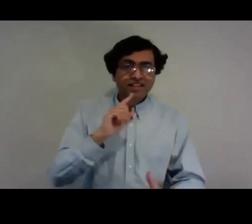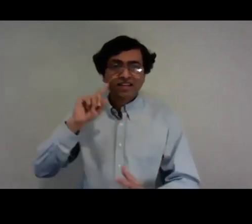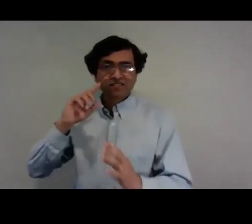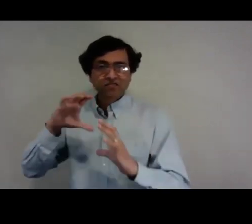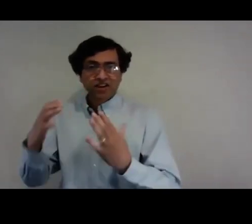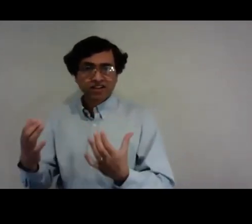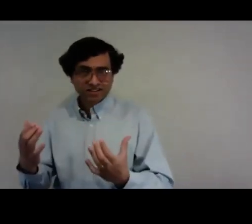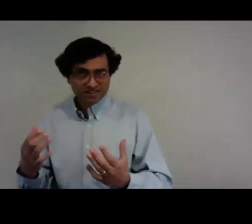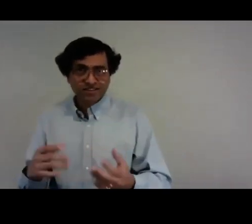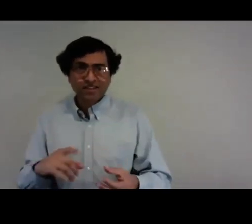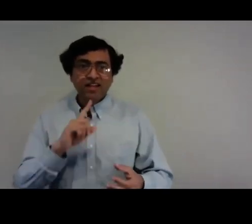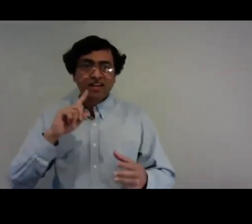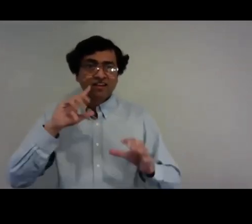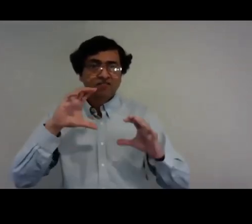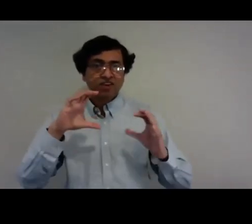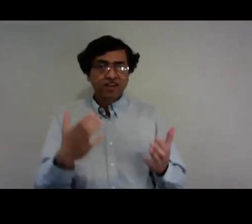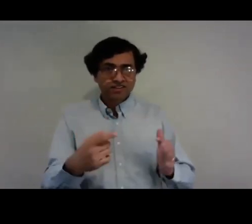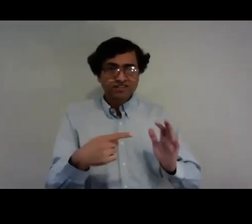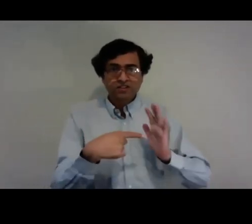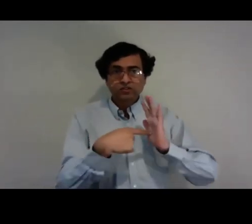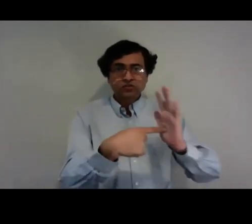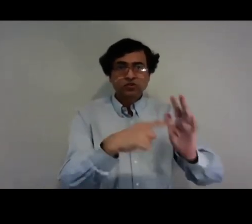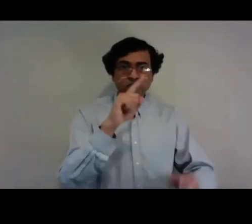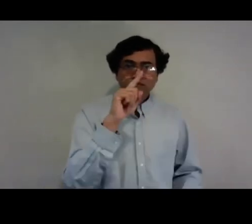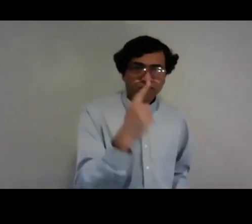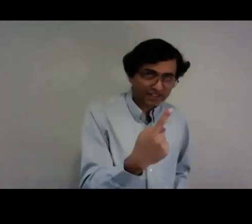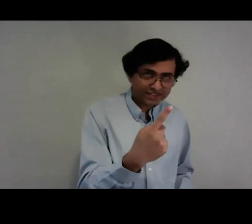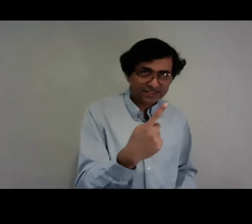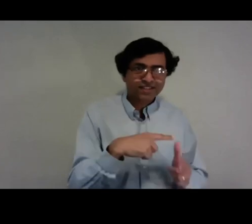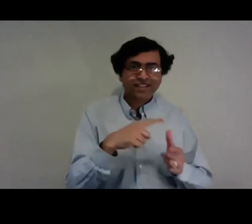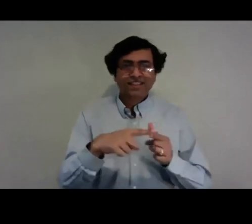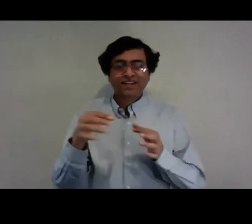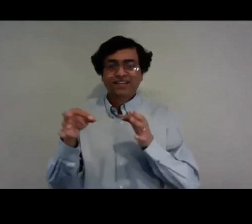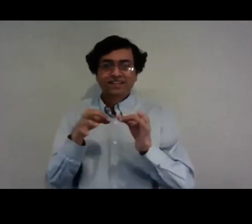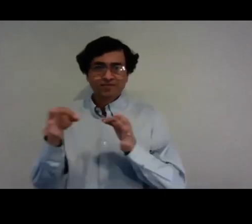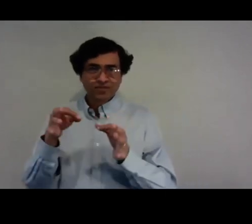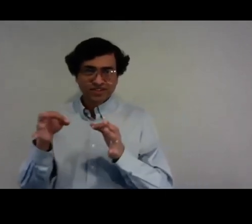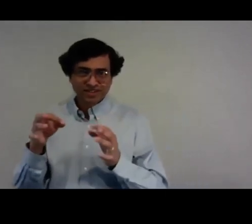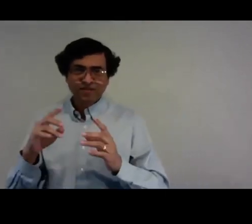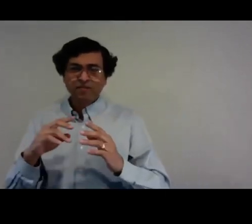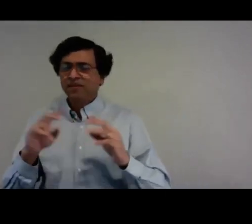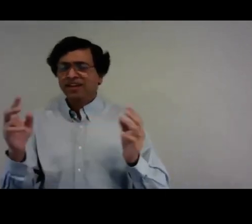The difference between a deaf class and a hearing class though, typically, you would